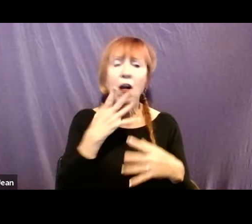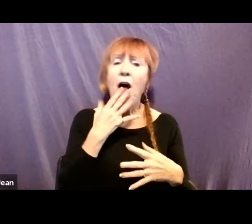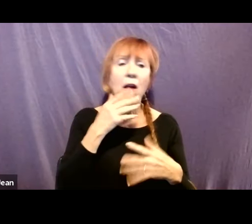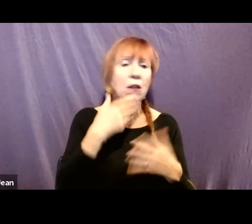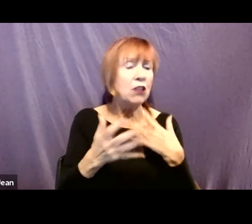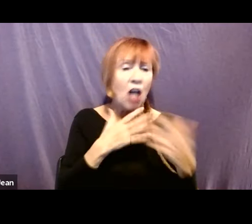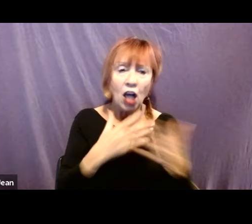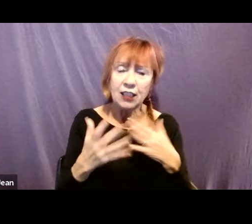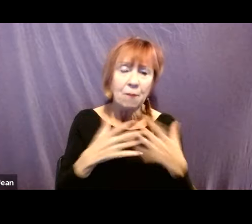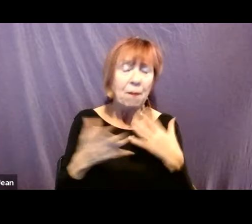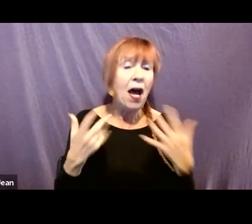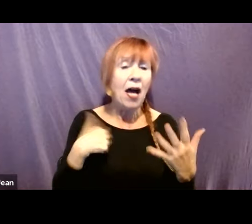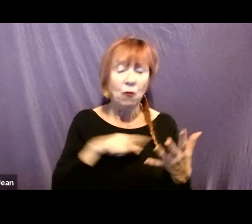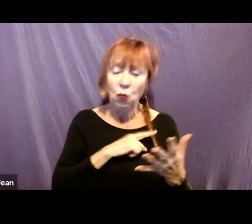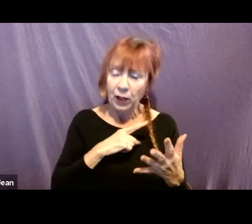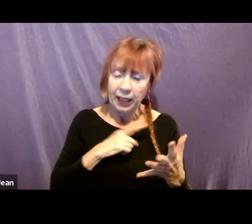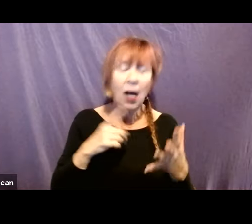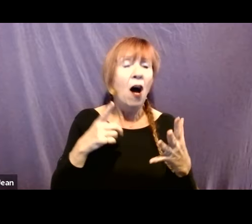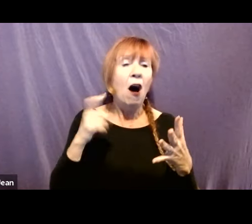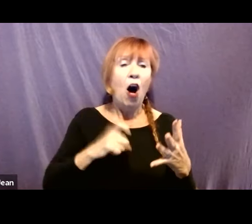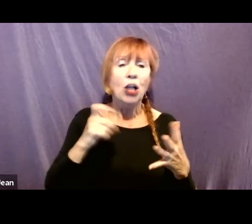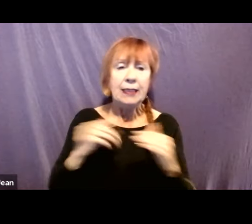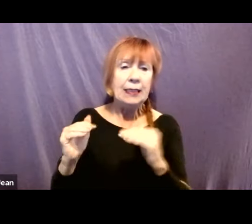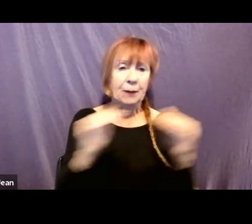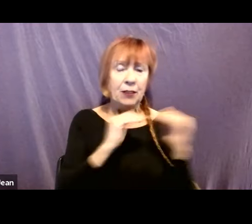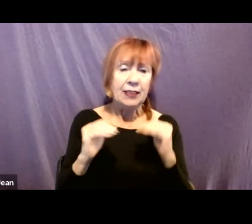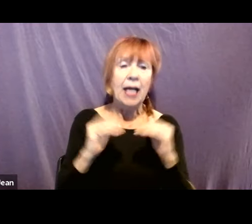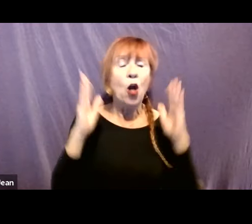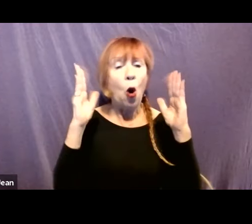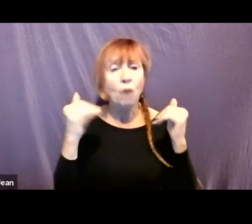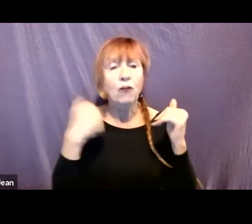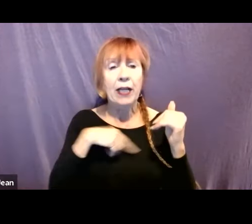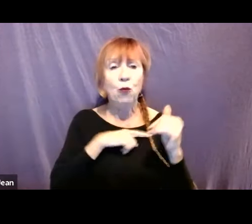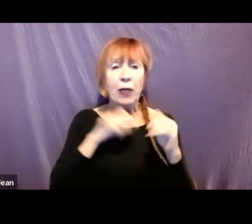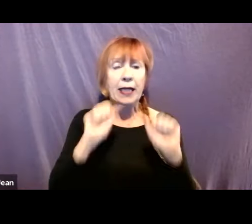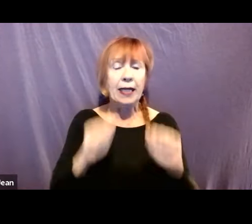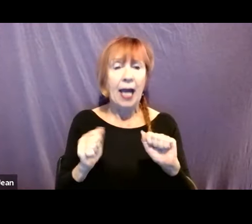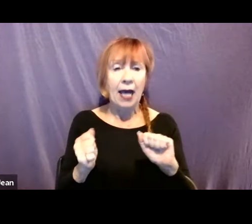and lead humanity on a path back to sanity and justice.